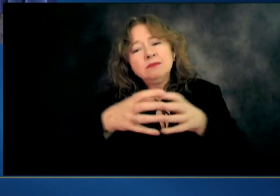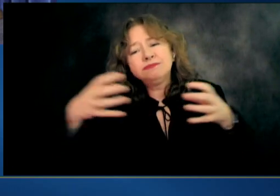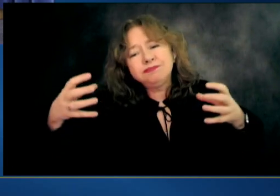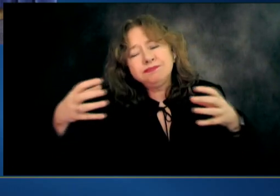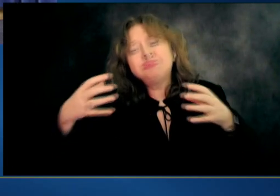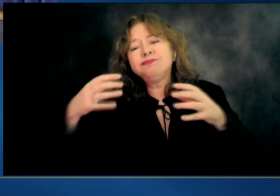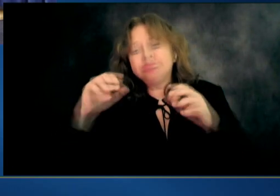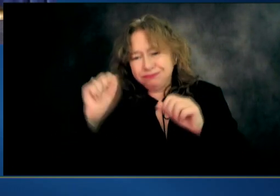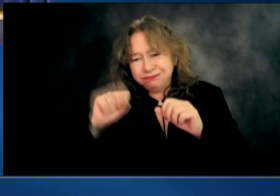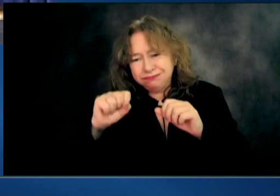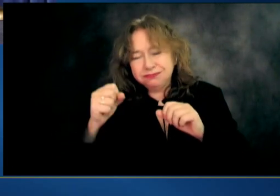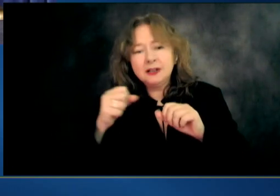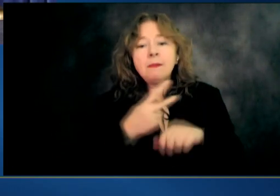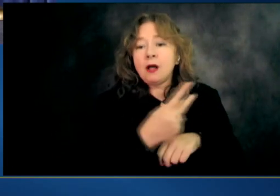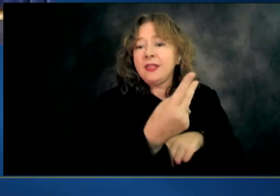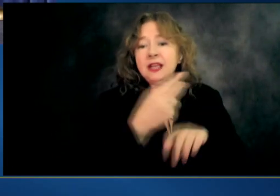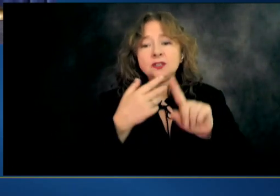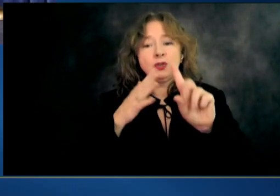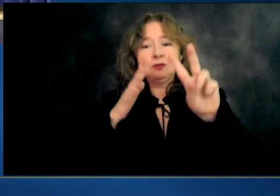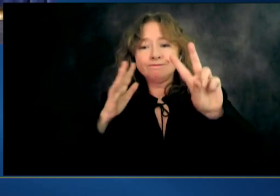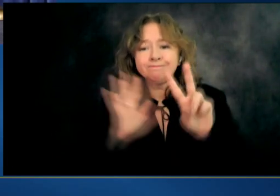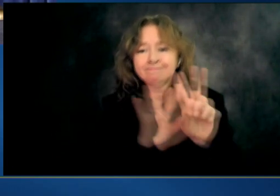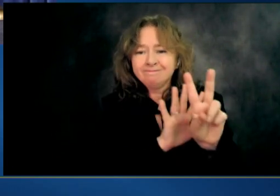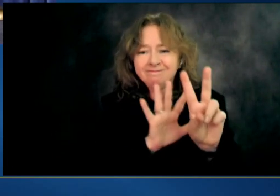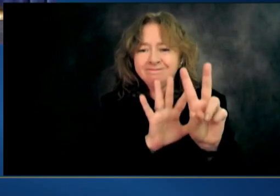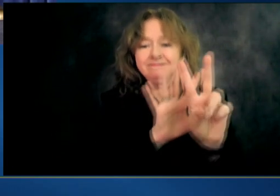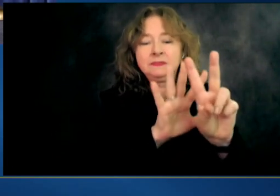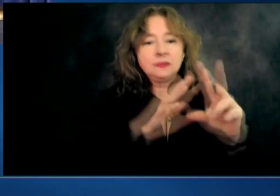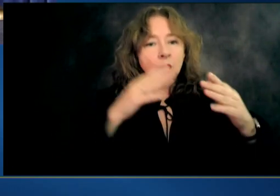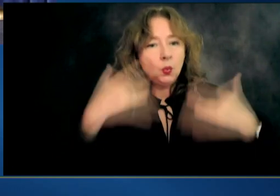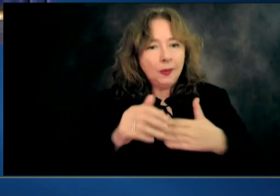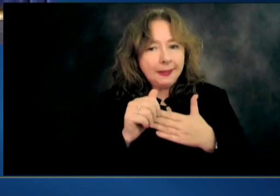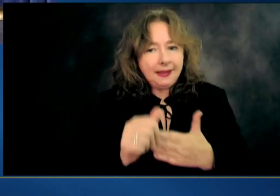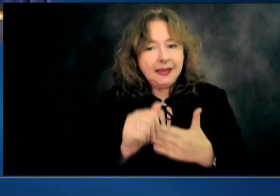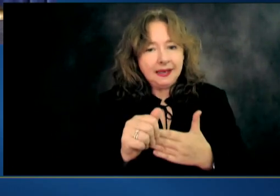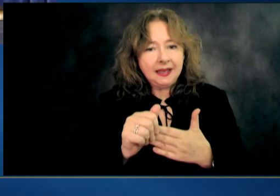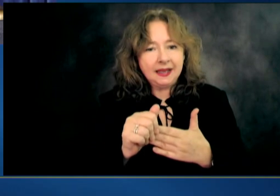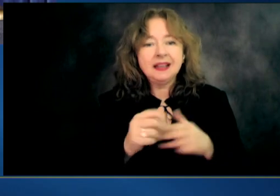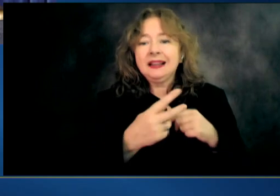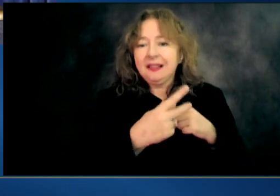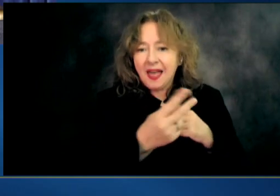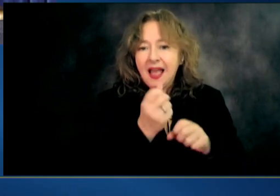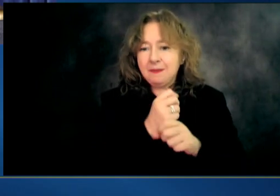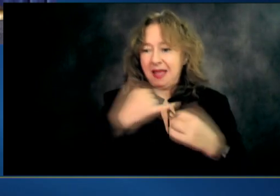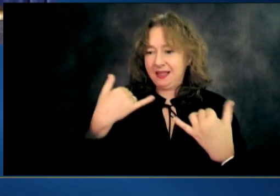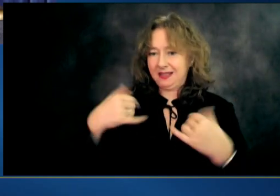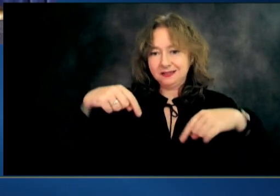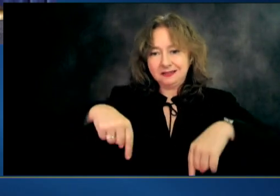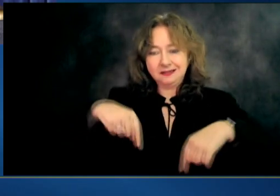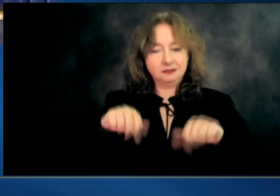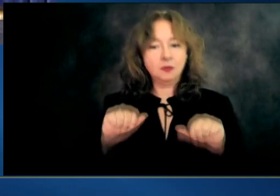but without their leadership, you and I would not be here today to put on our gear to get